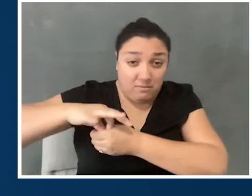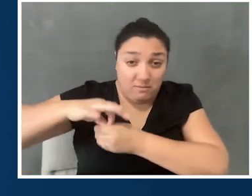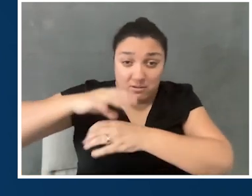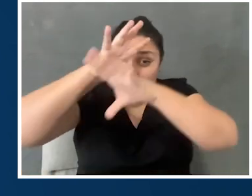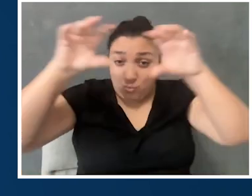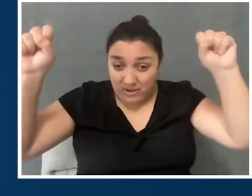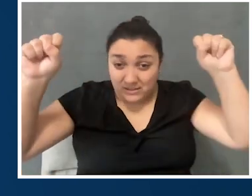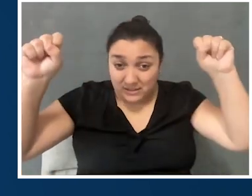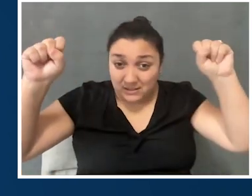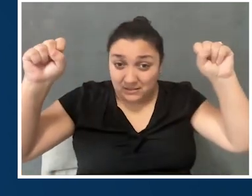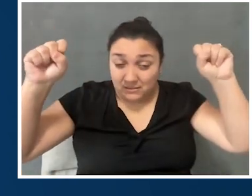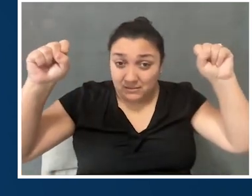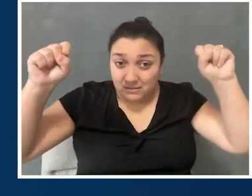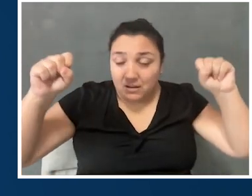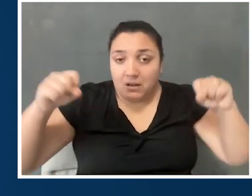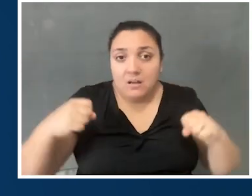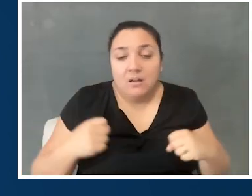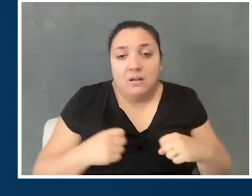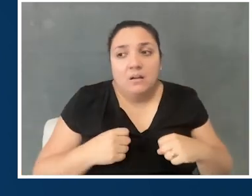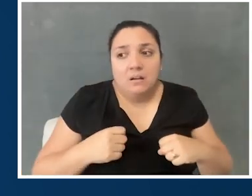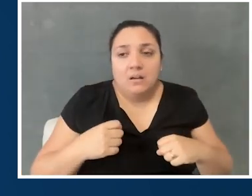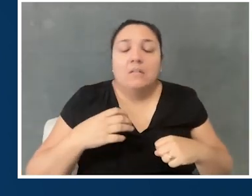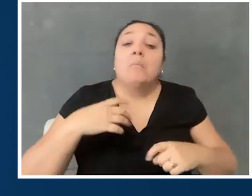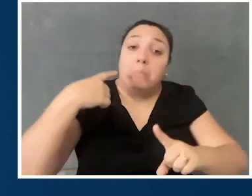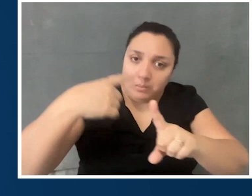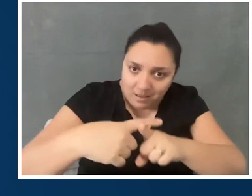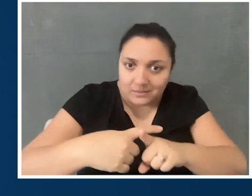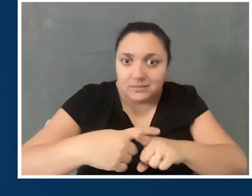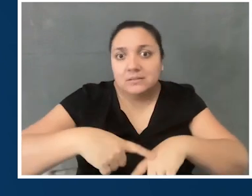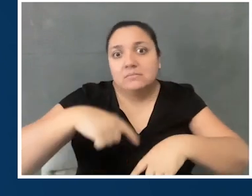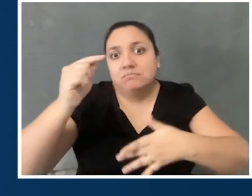but this is an election year that covers many, many offices including the President.